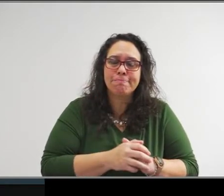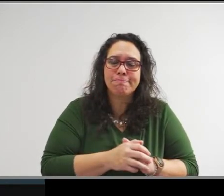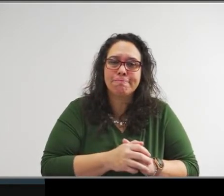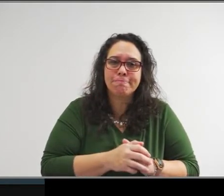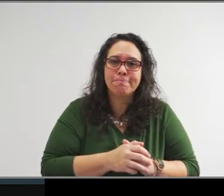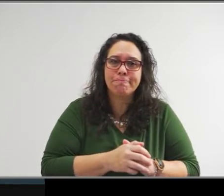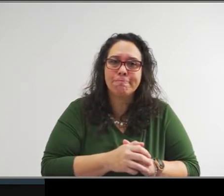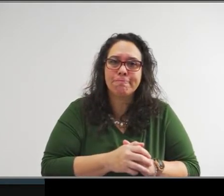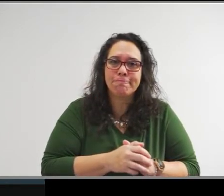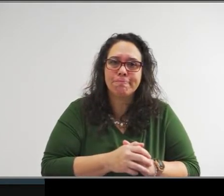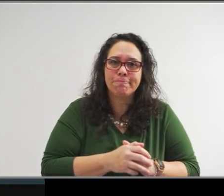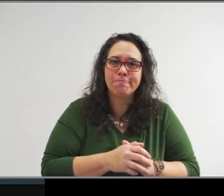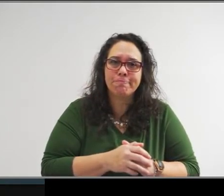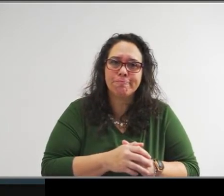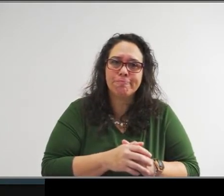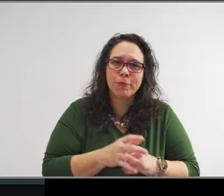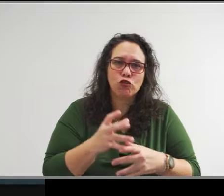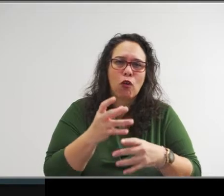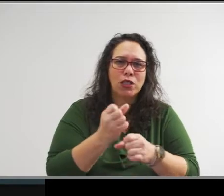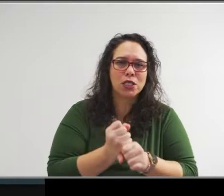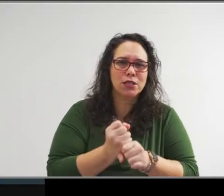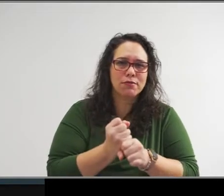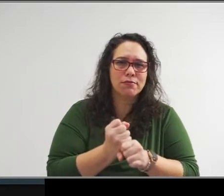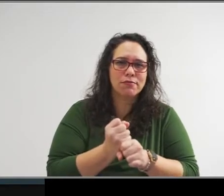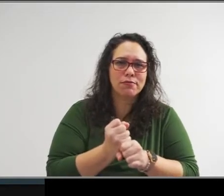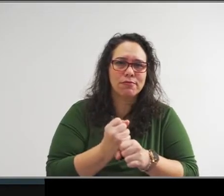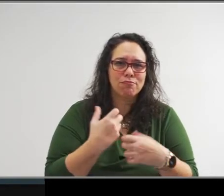have a little trust, have a little confidence,